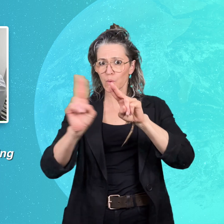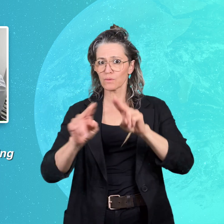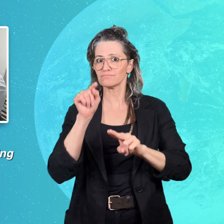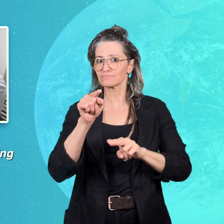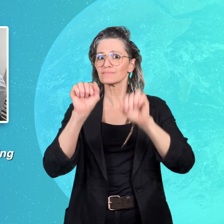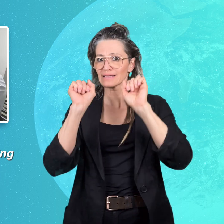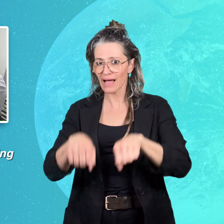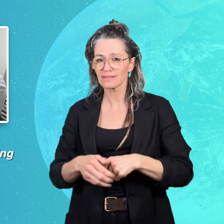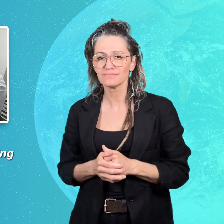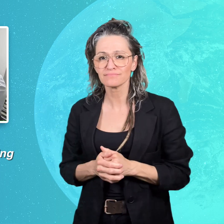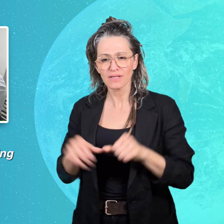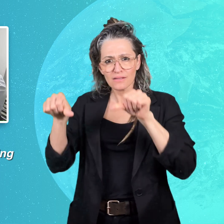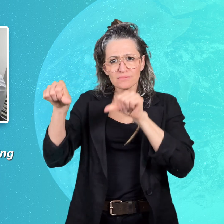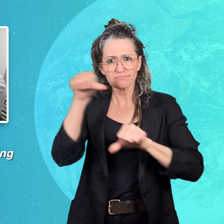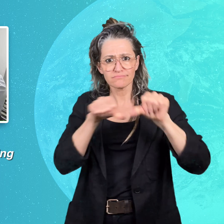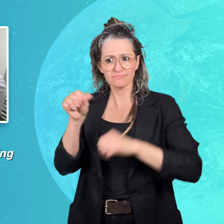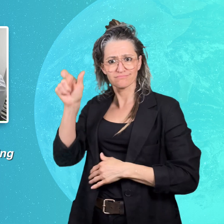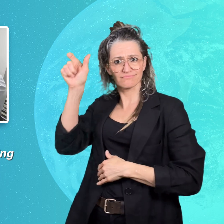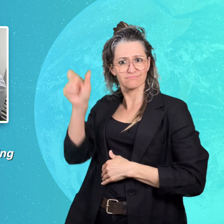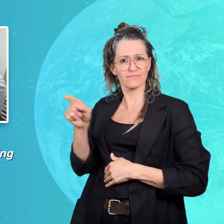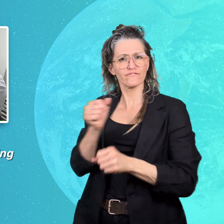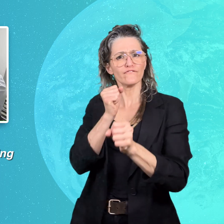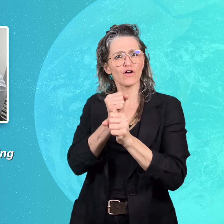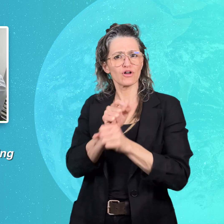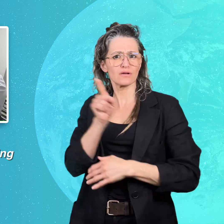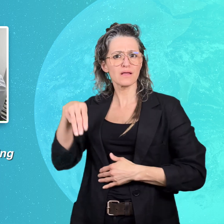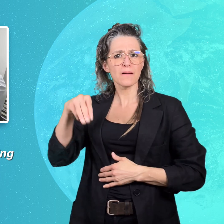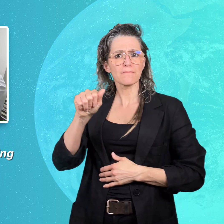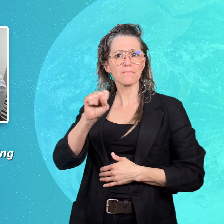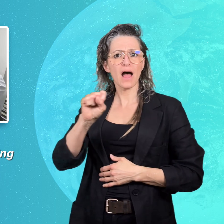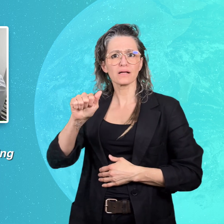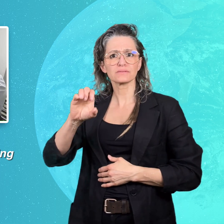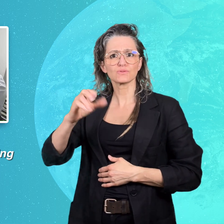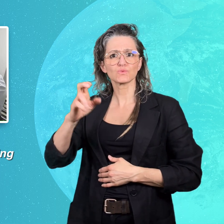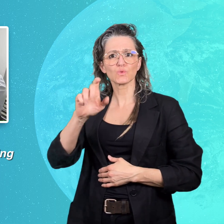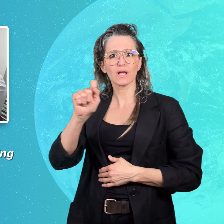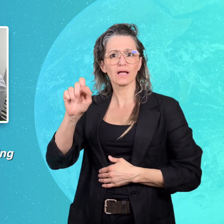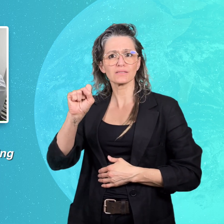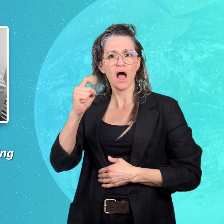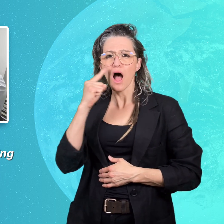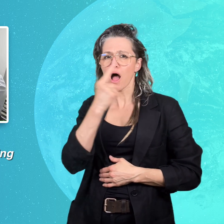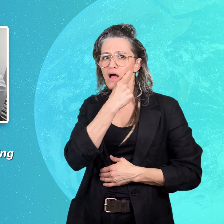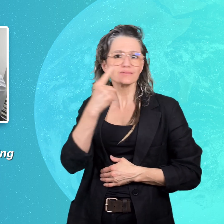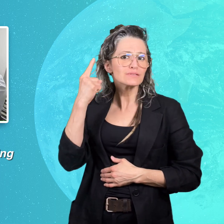from the Massachusetts Eye and Ear Infirmary and Harvard